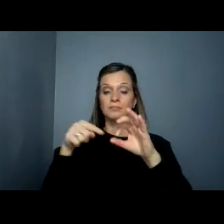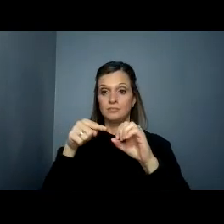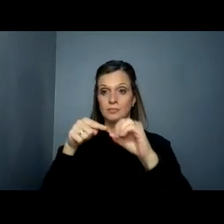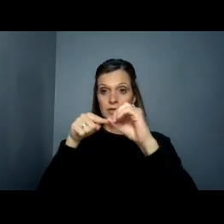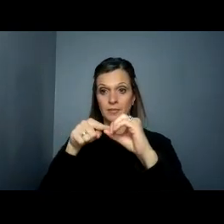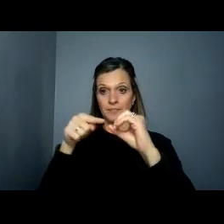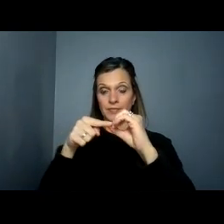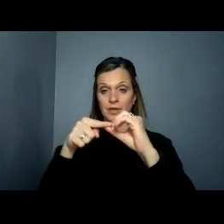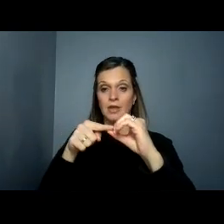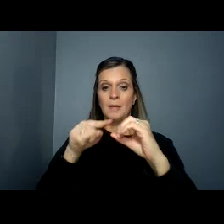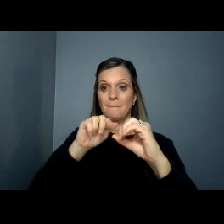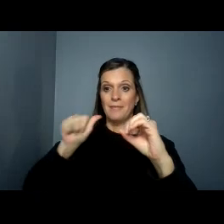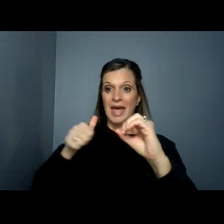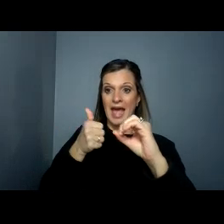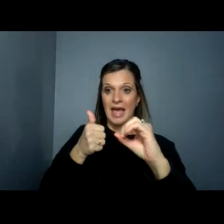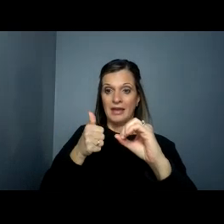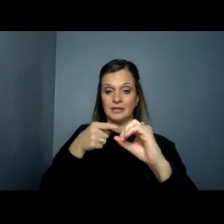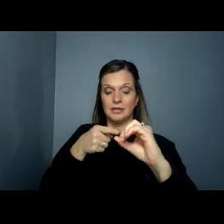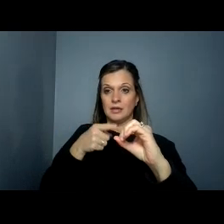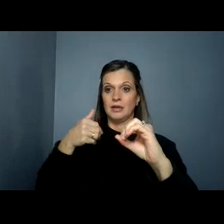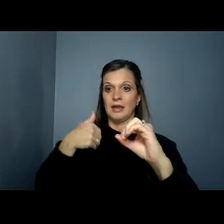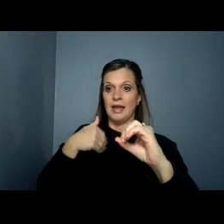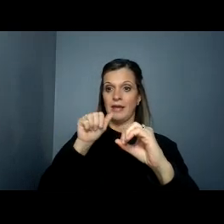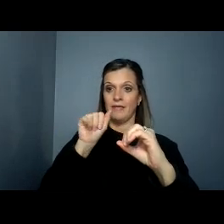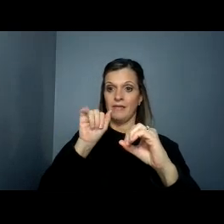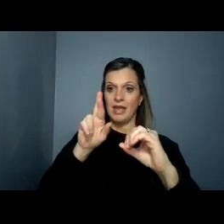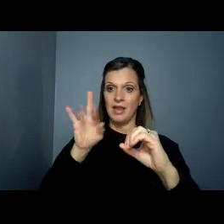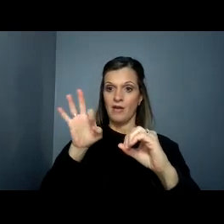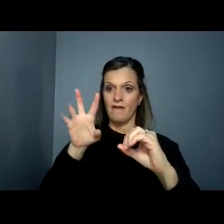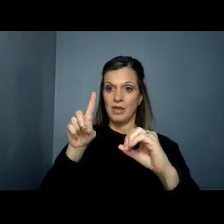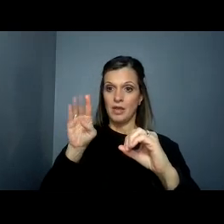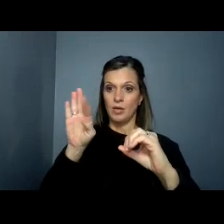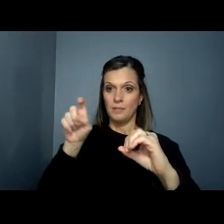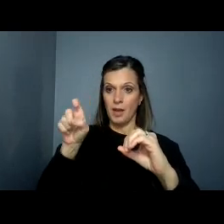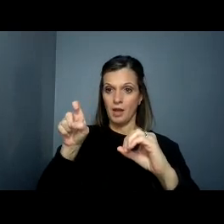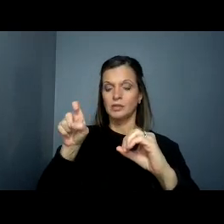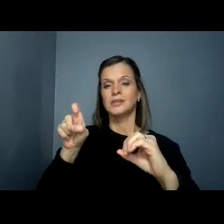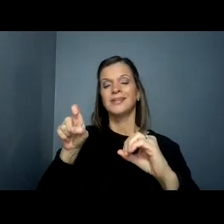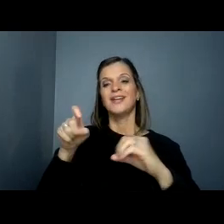is an airfield box where the little hammer and building stir up. As we learned in 8th grade.